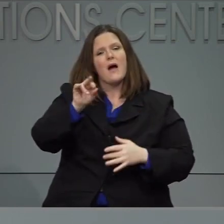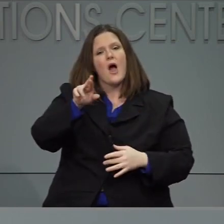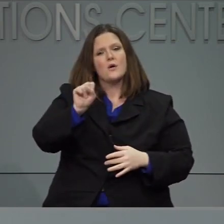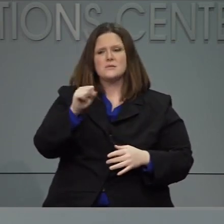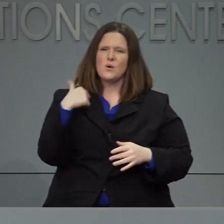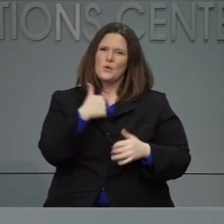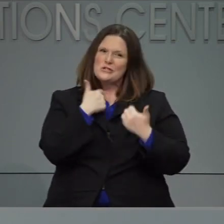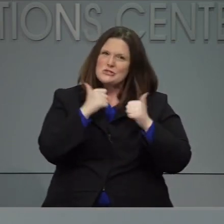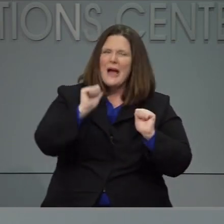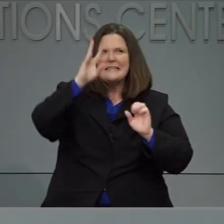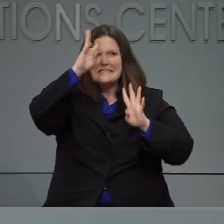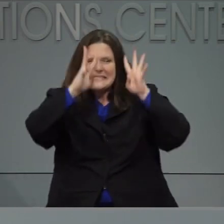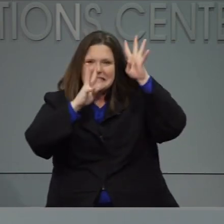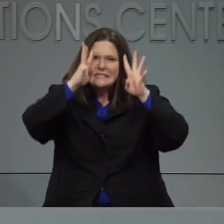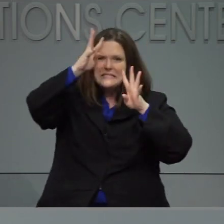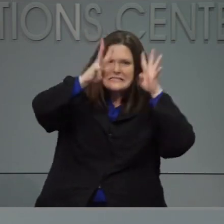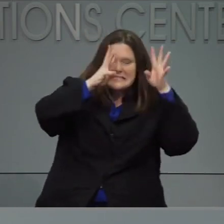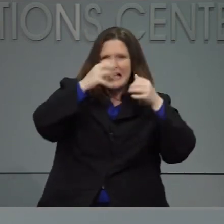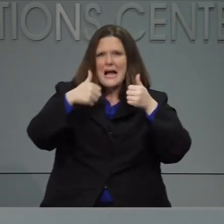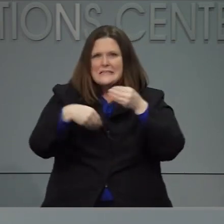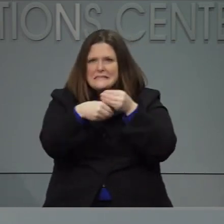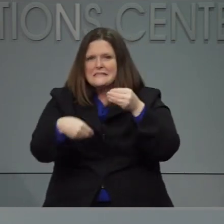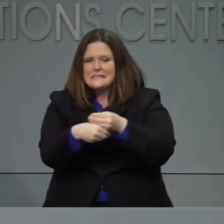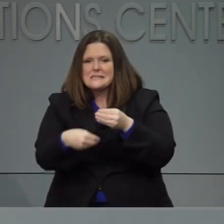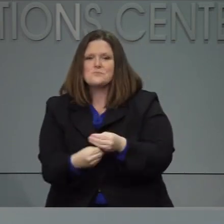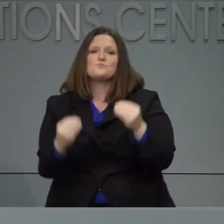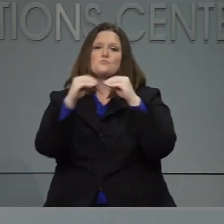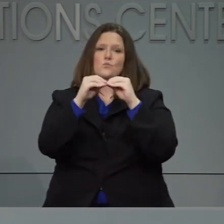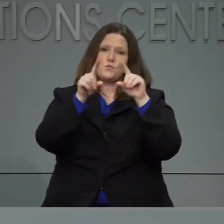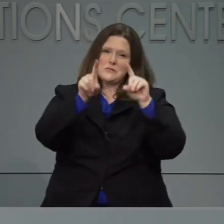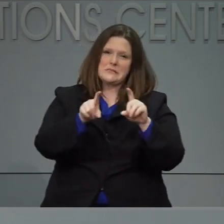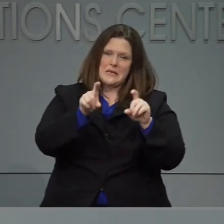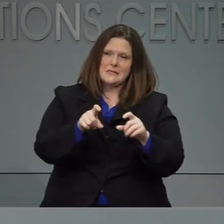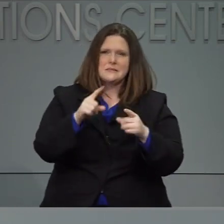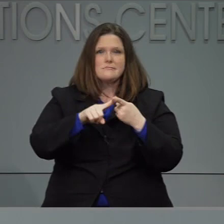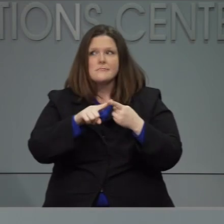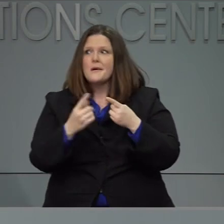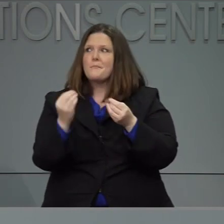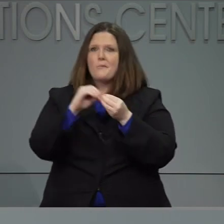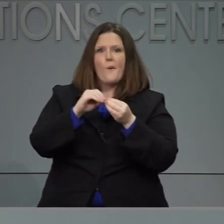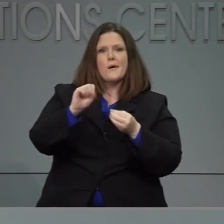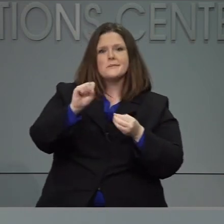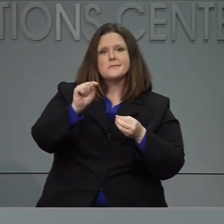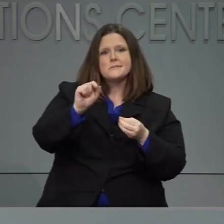NUMBER OF WAYS IN WHICH TO INCREASE OUR TESTING WORKING WITH STAKEHOLDERS GETTING MORE FREE TESTING OUT THERE, BUT